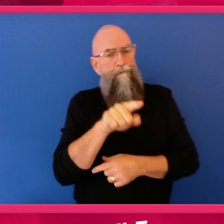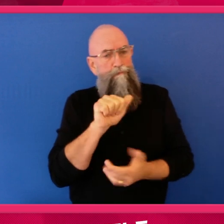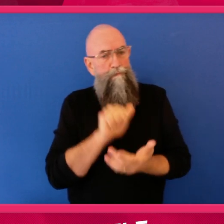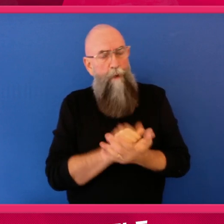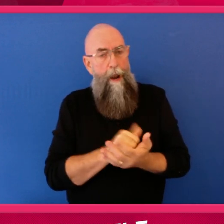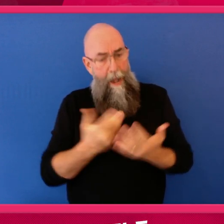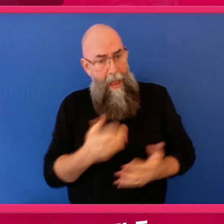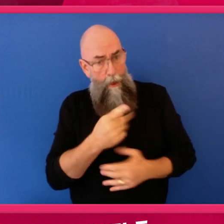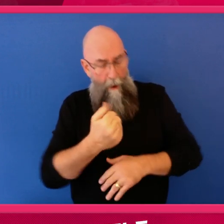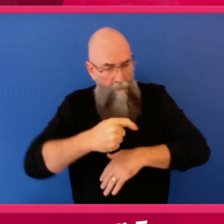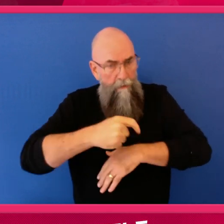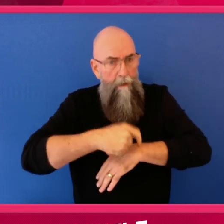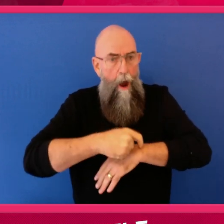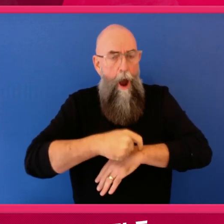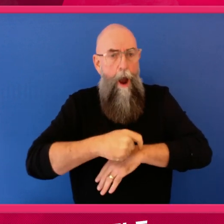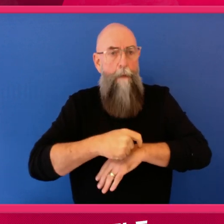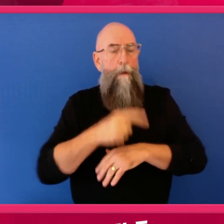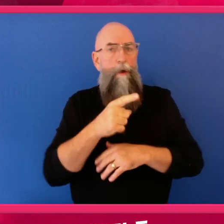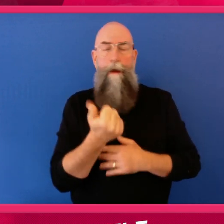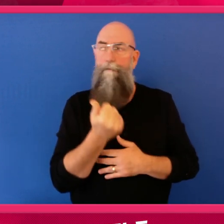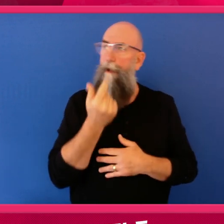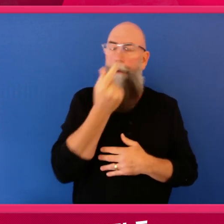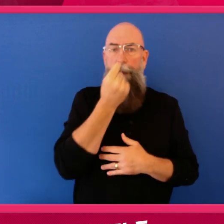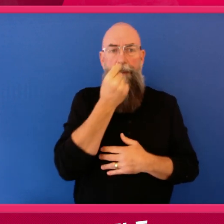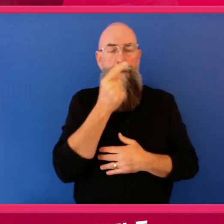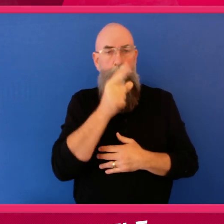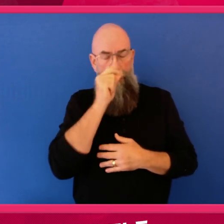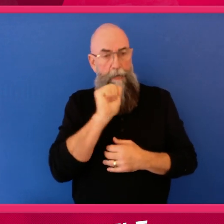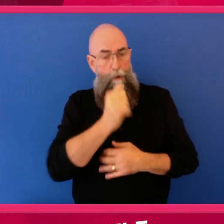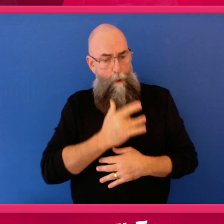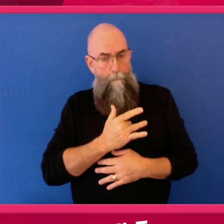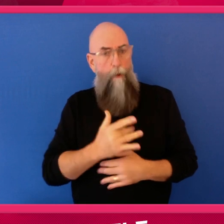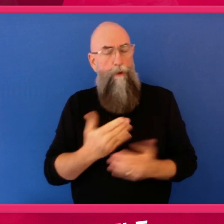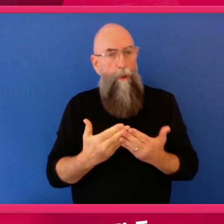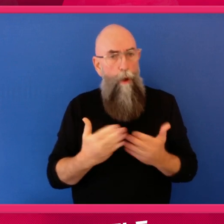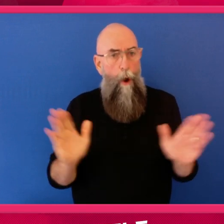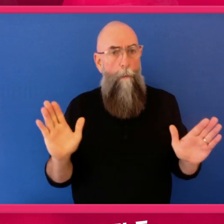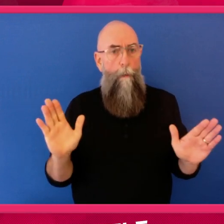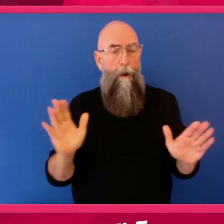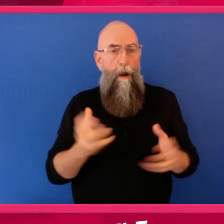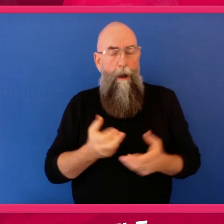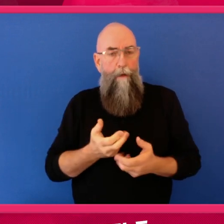and the ability now to be more emotionally invested in other people's events and other